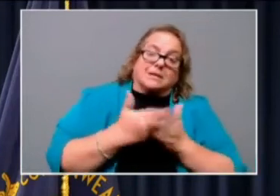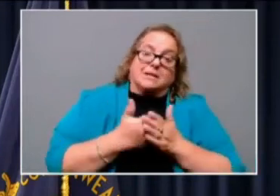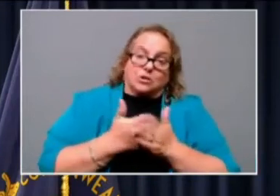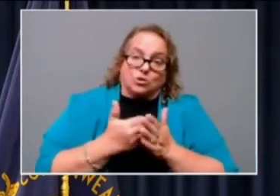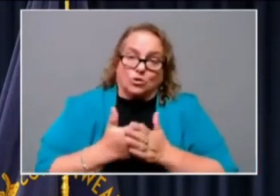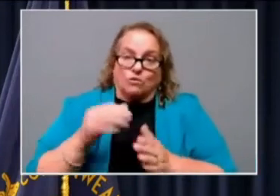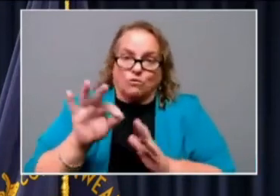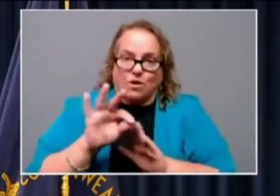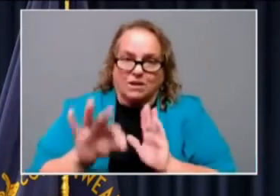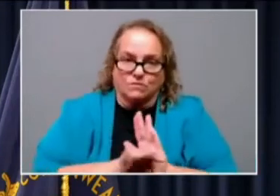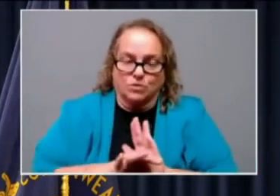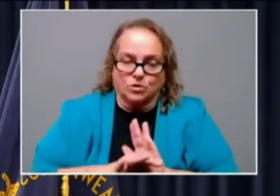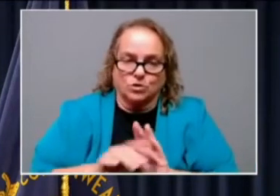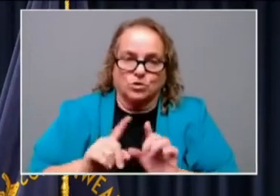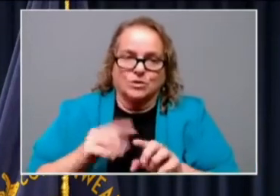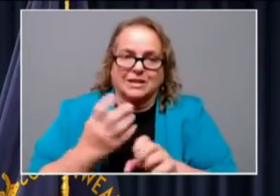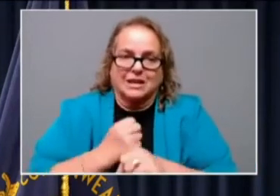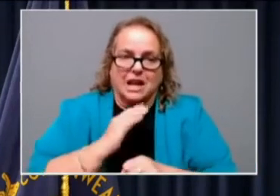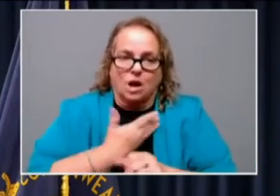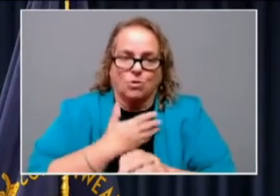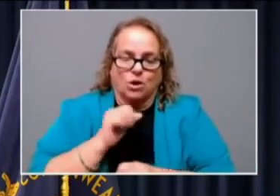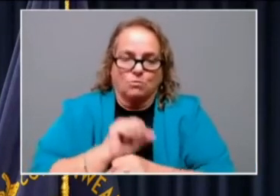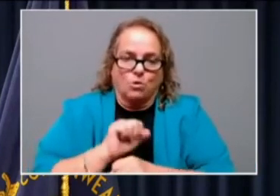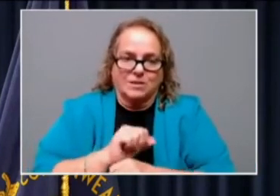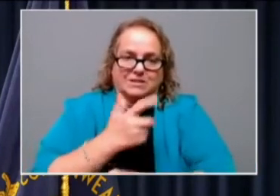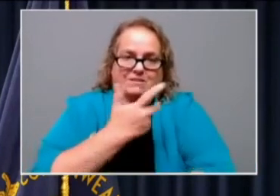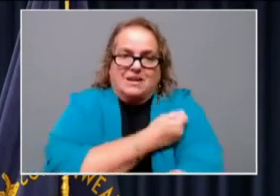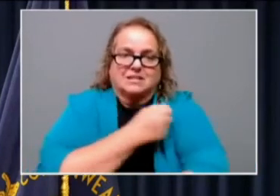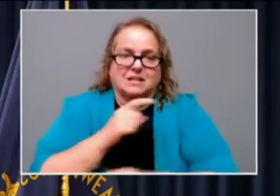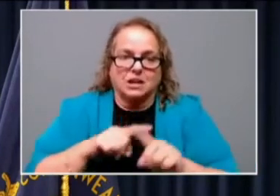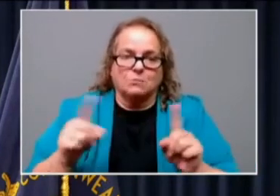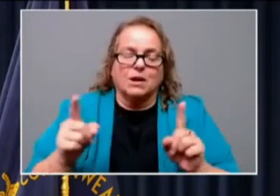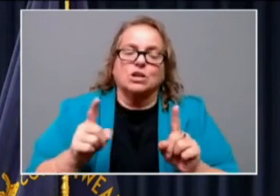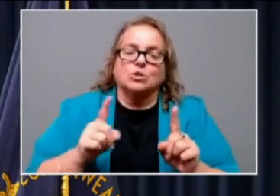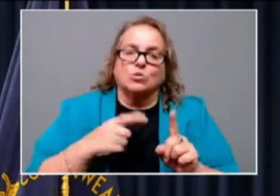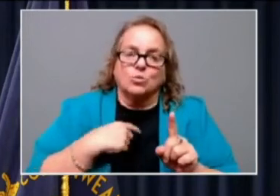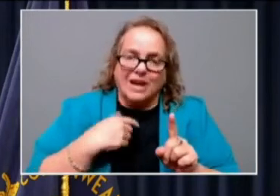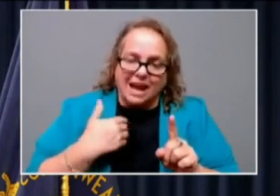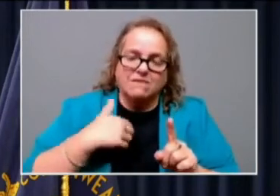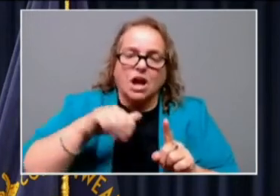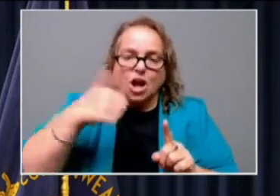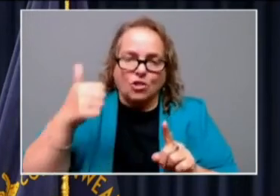our employees vaccinated but certainly have other areas. We need to, One other